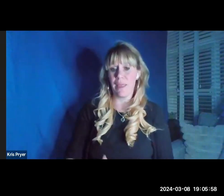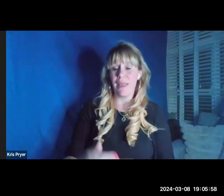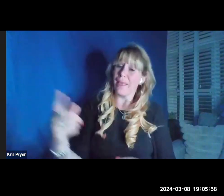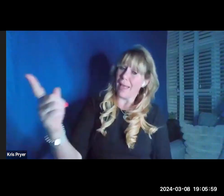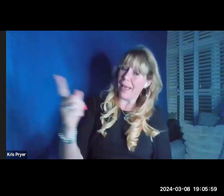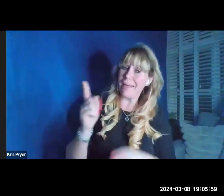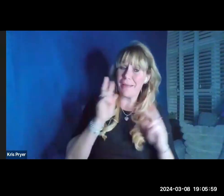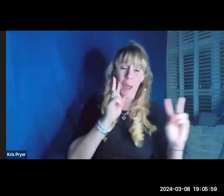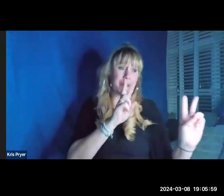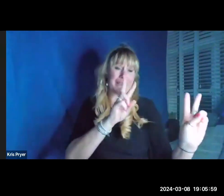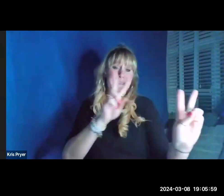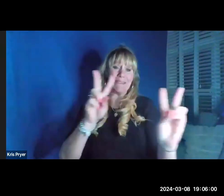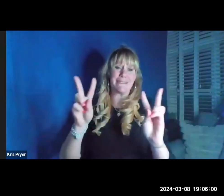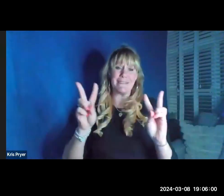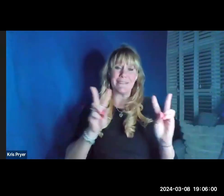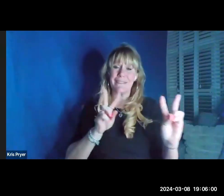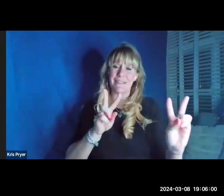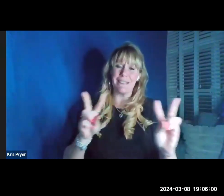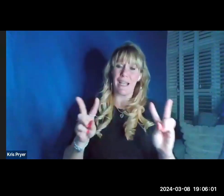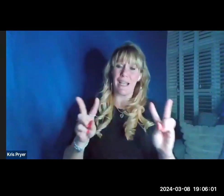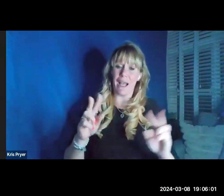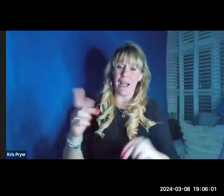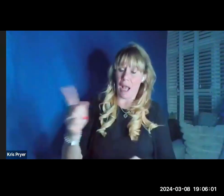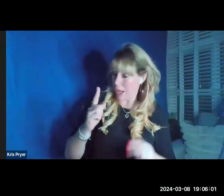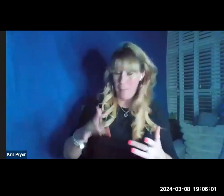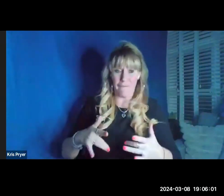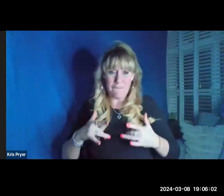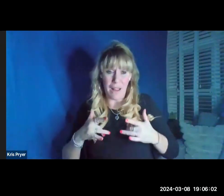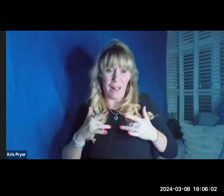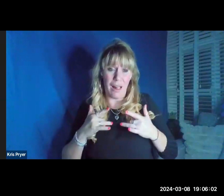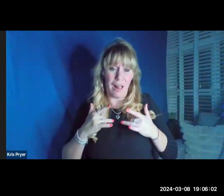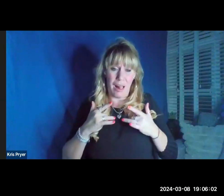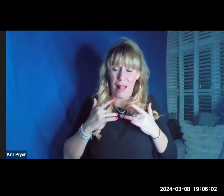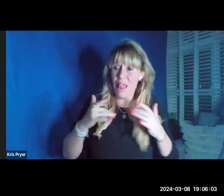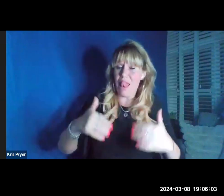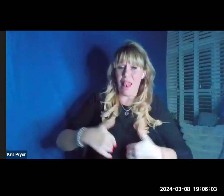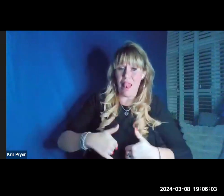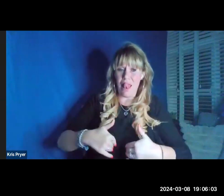come here - come and see